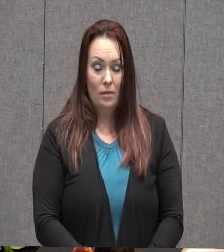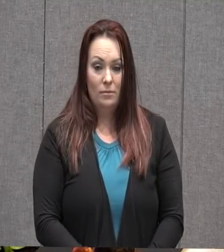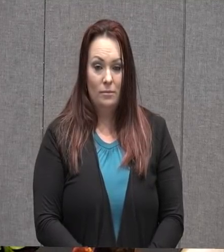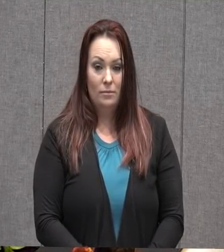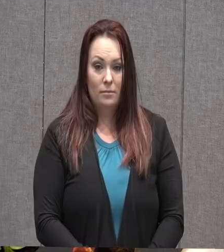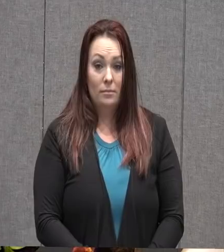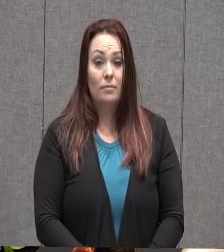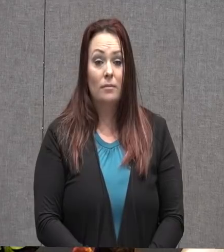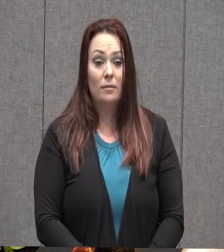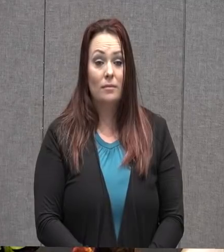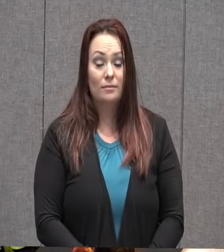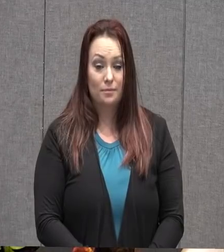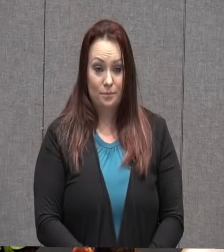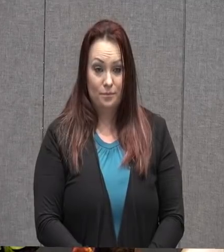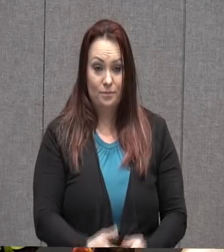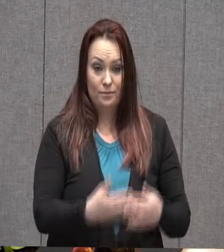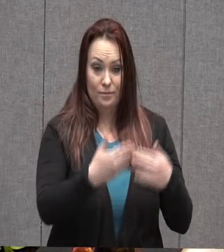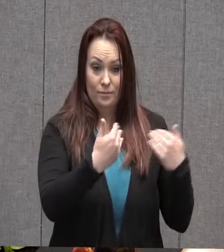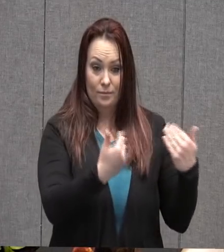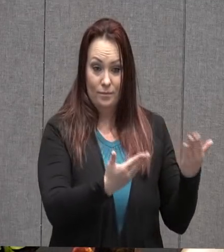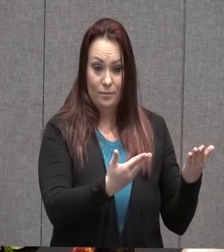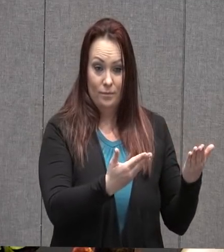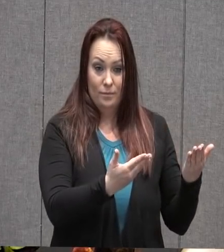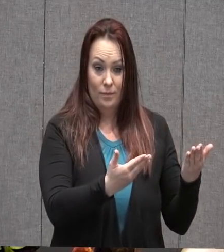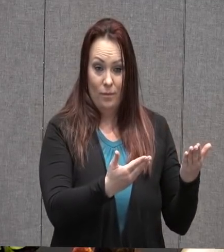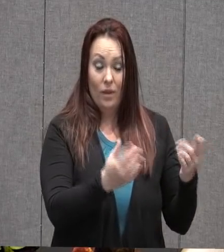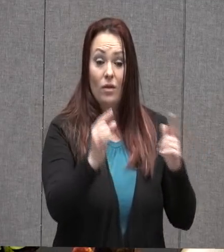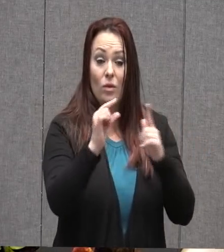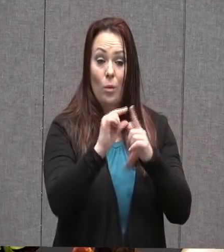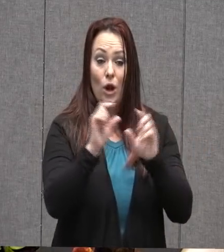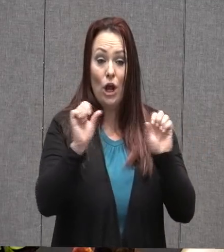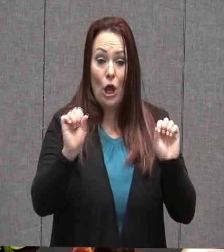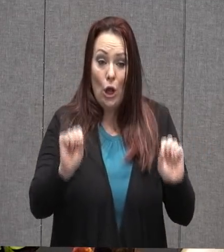This is the word could. Can you say could?